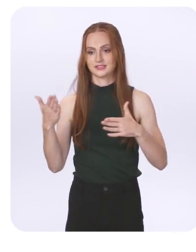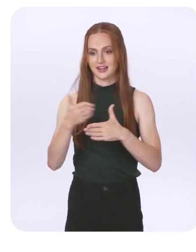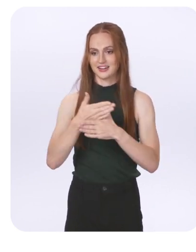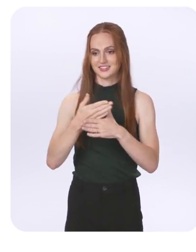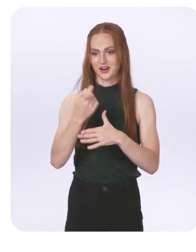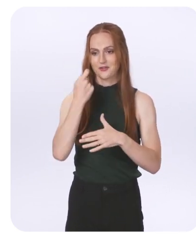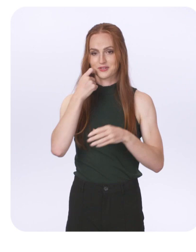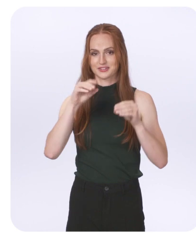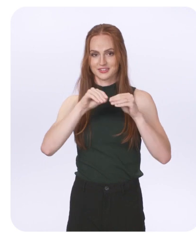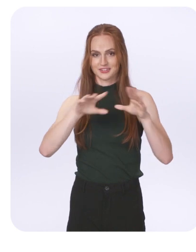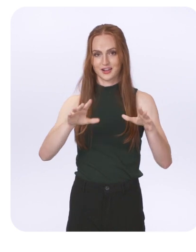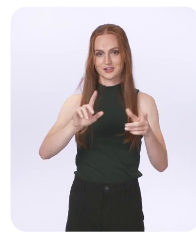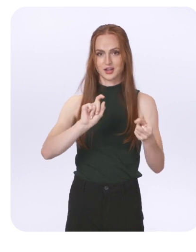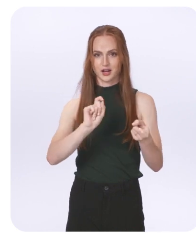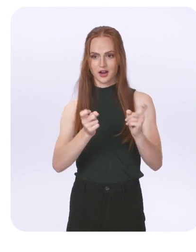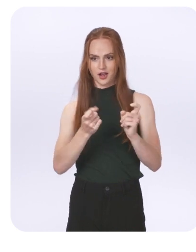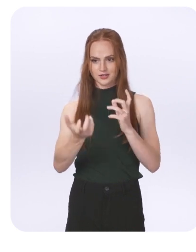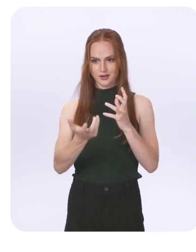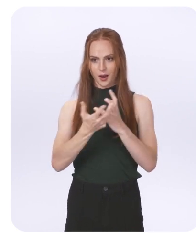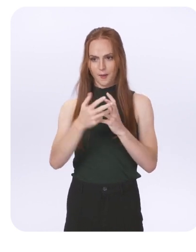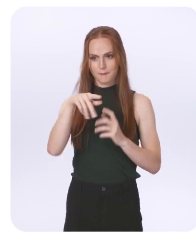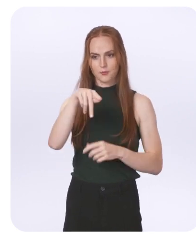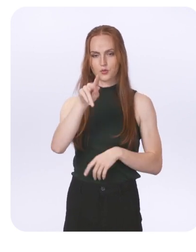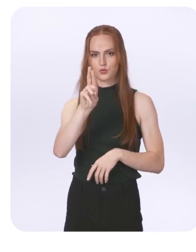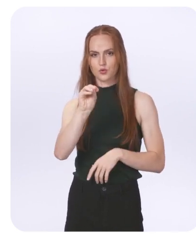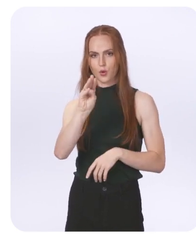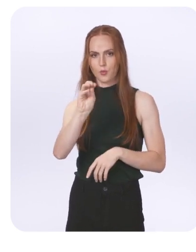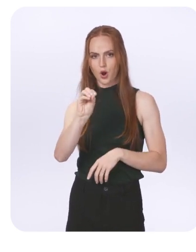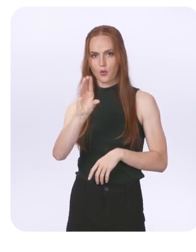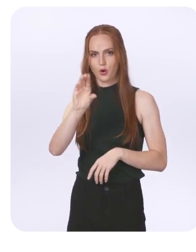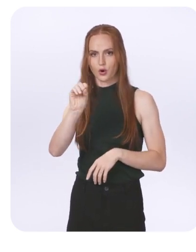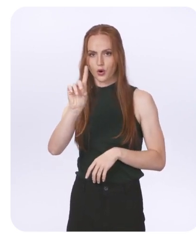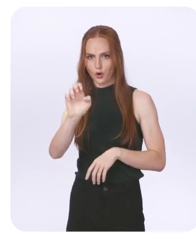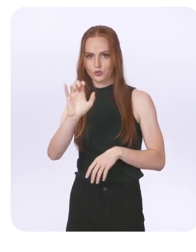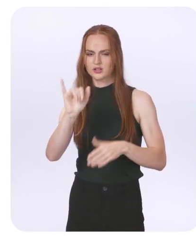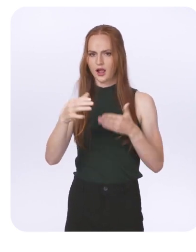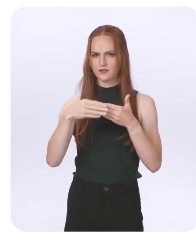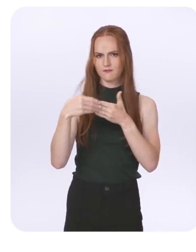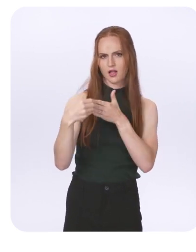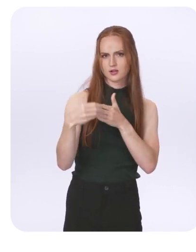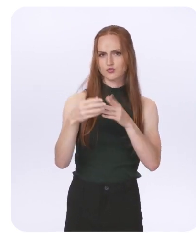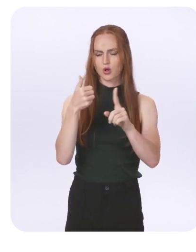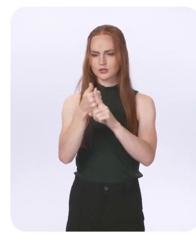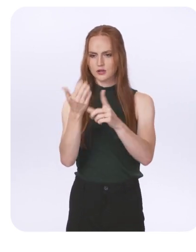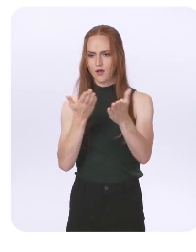a percent discount to your app, specify its duration and limit and turn the codes on and off at will.